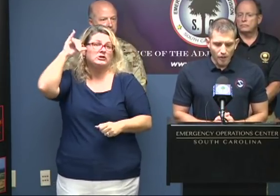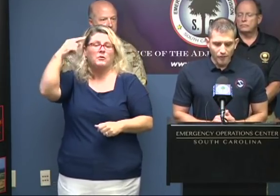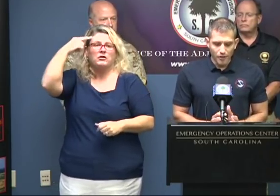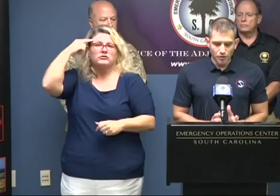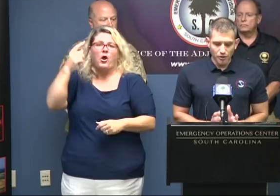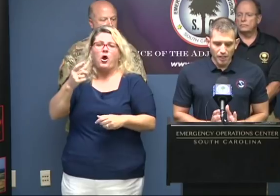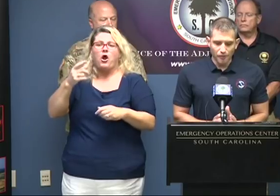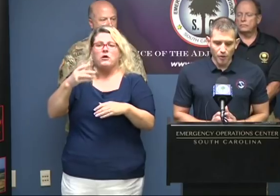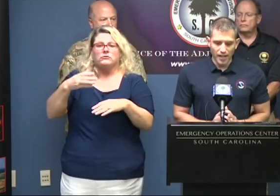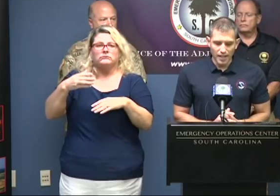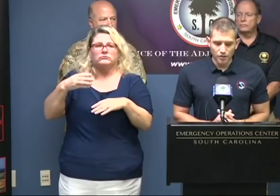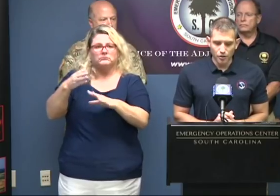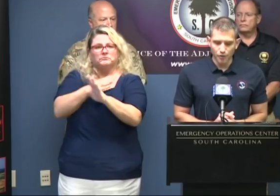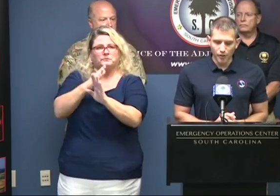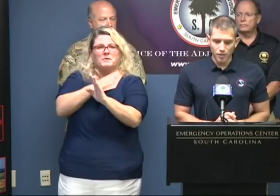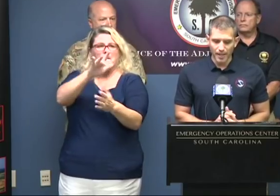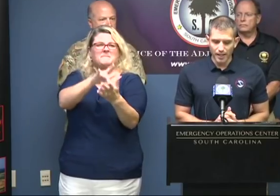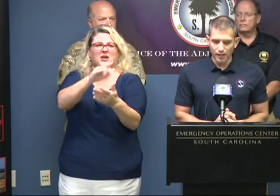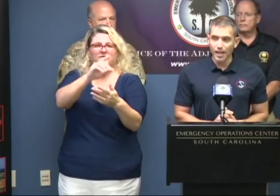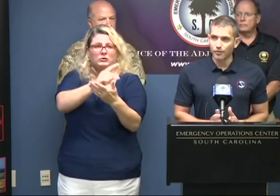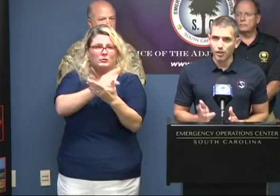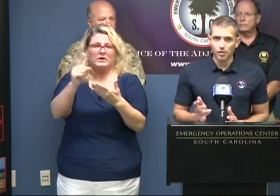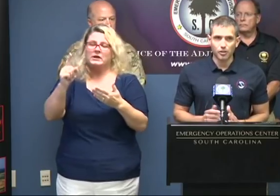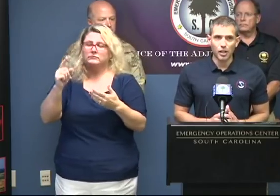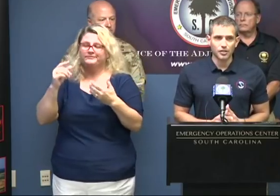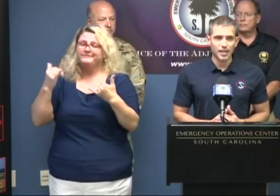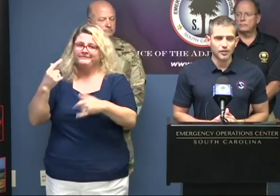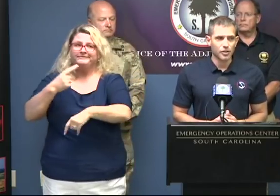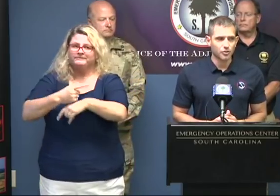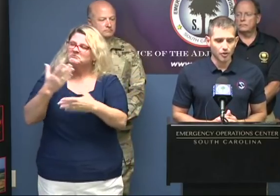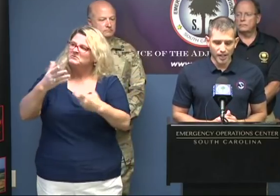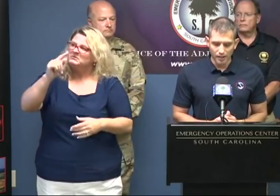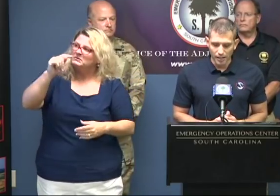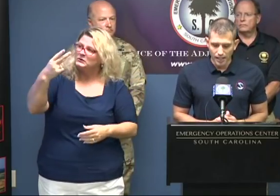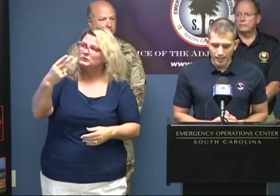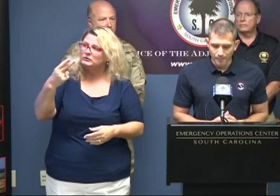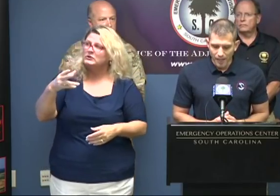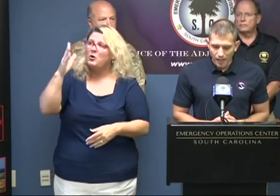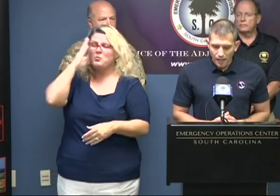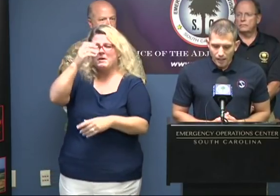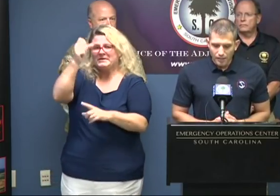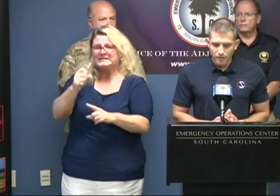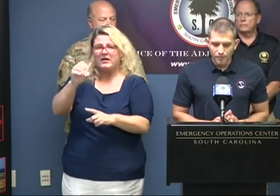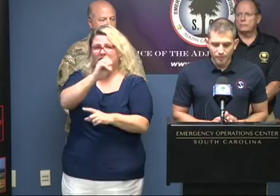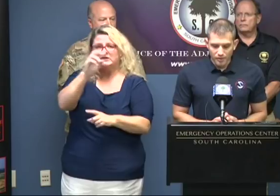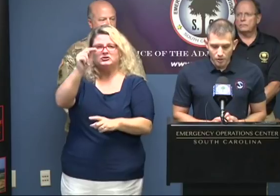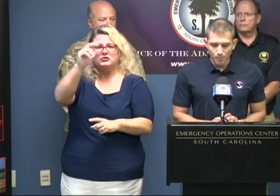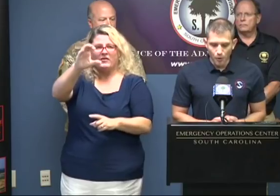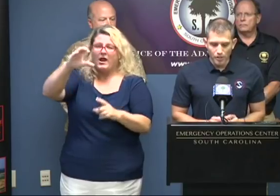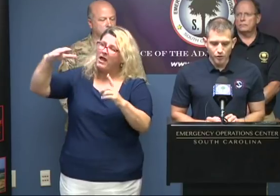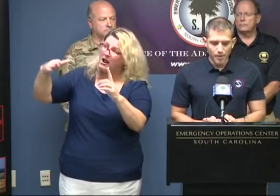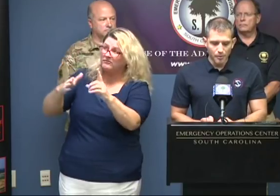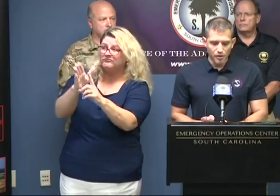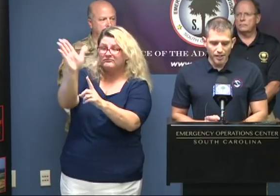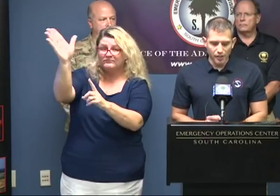While the official forecast shows Florence making landfall across southeast North Carolina, it's still important to remember that the